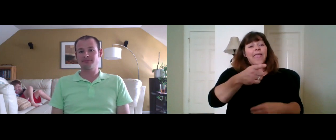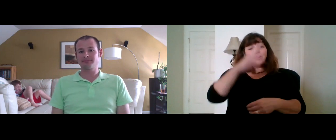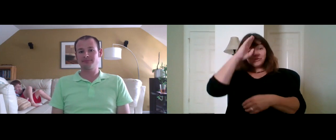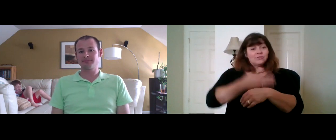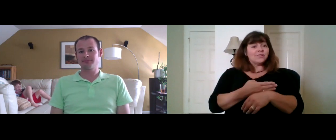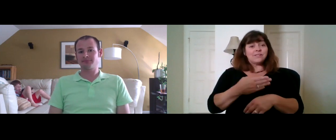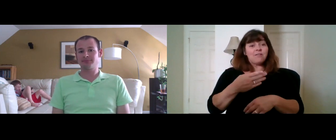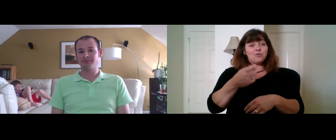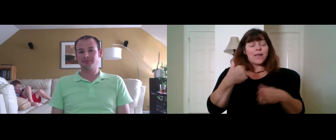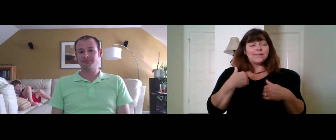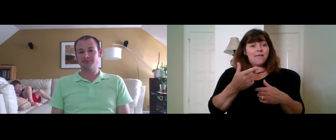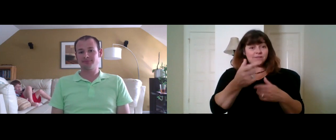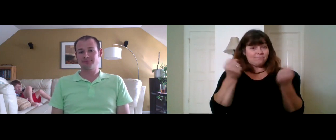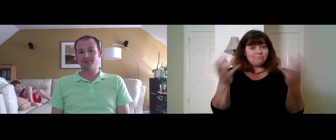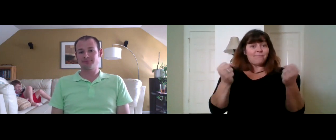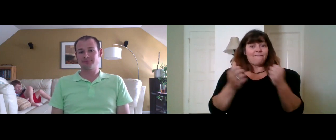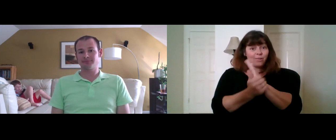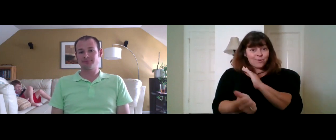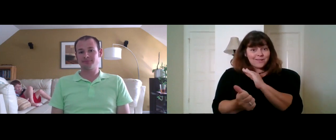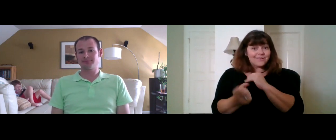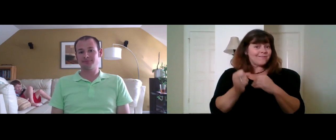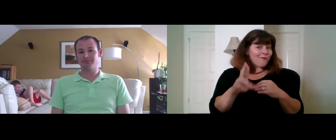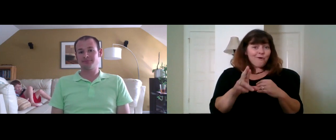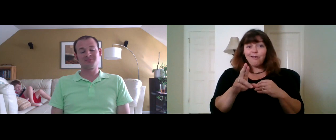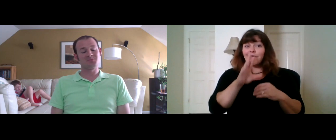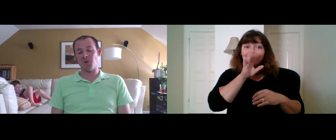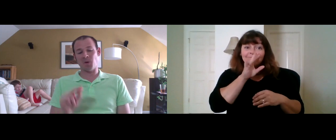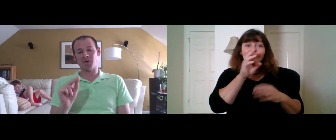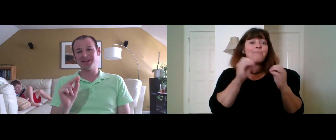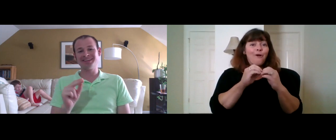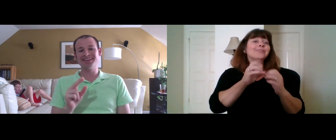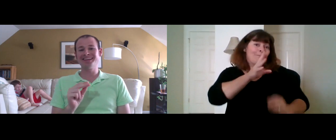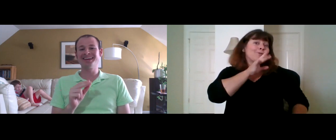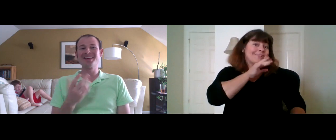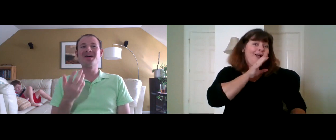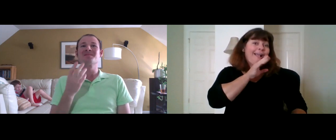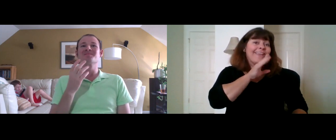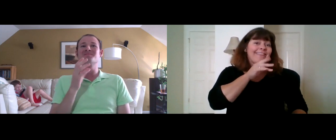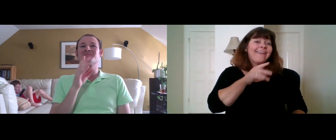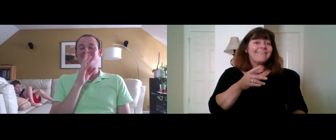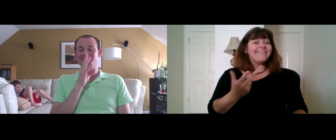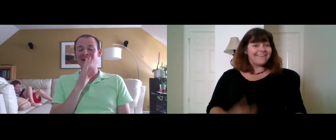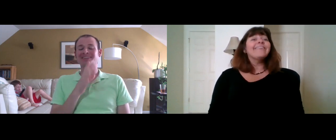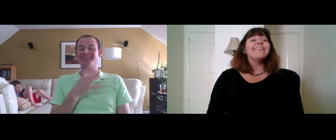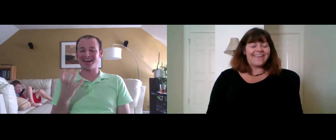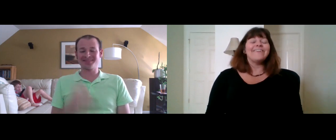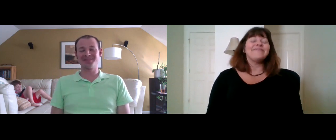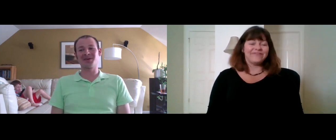And your son, he signs or do you guys speak with him? We talk a lot